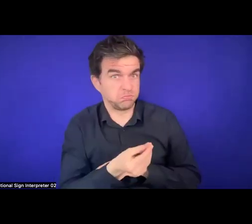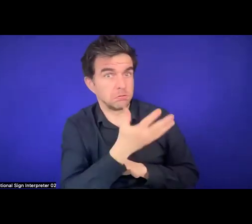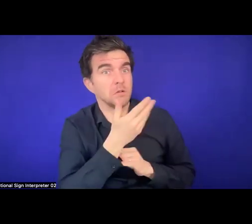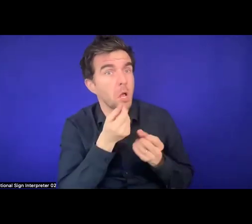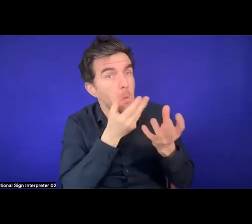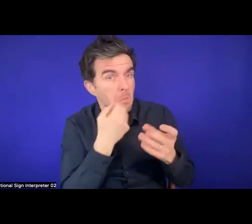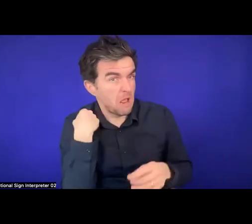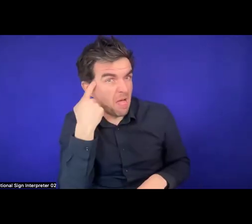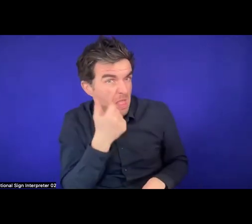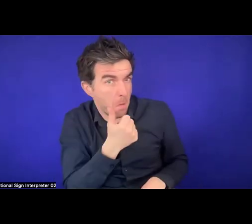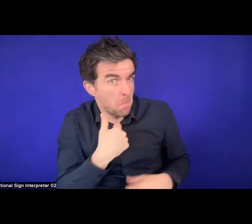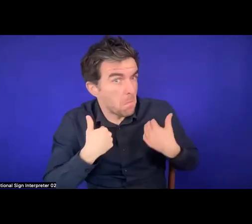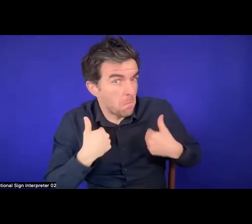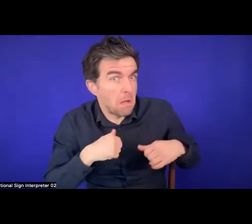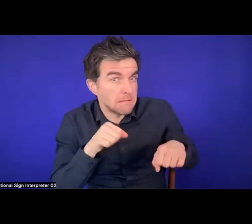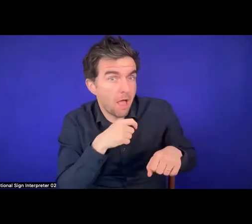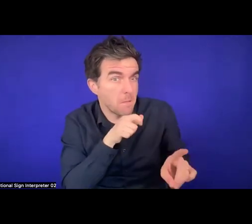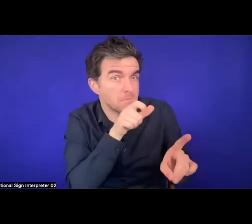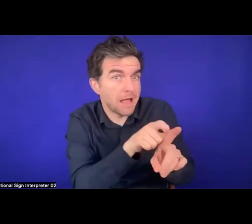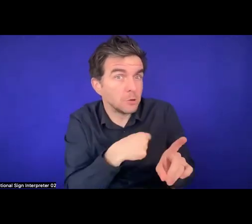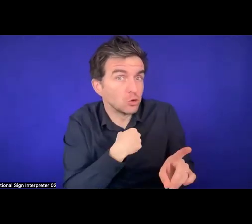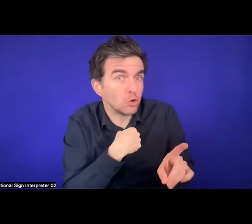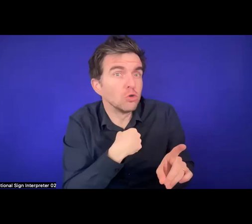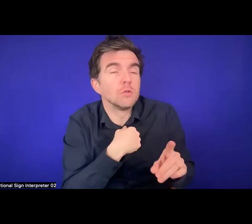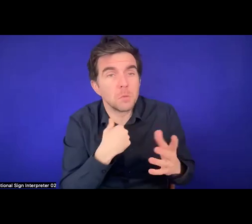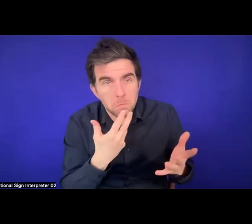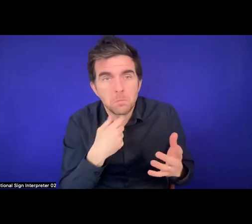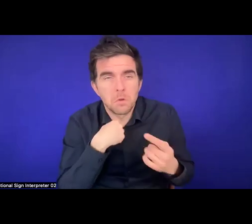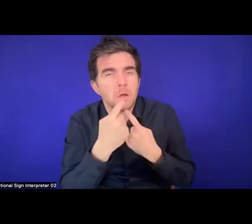record of extensive work in understanding rights and obligations associateed with